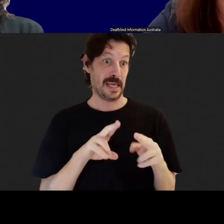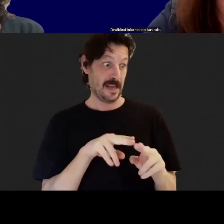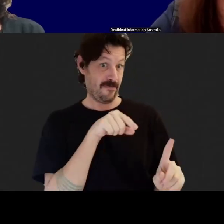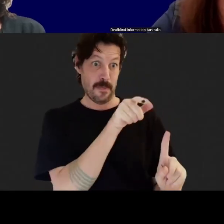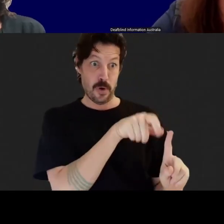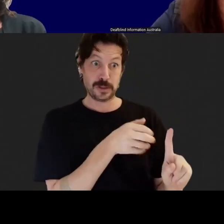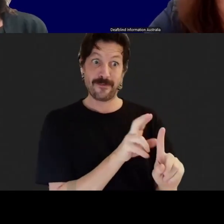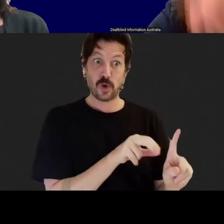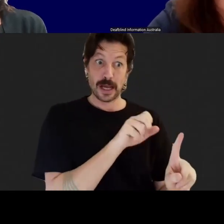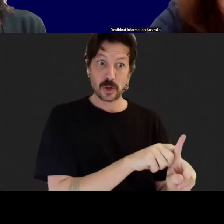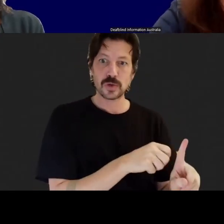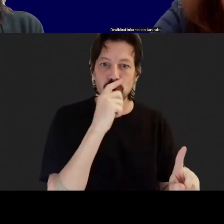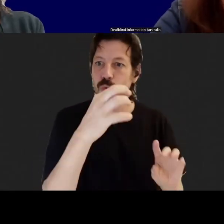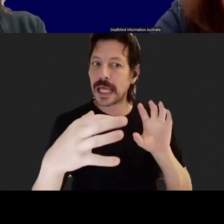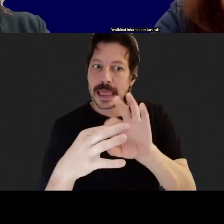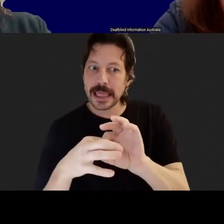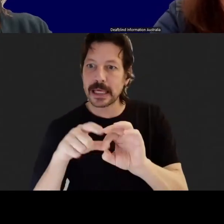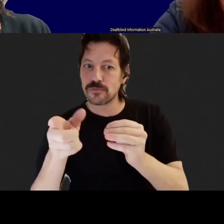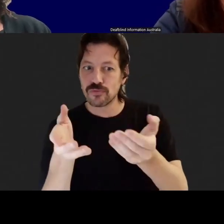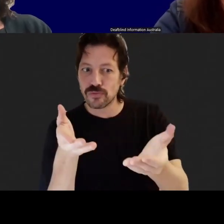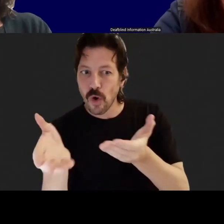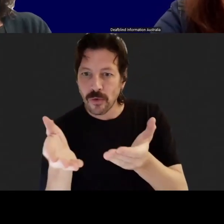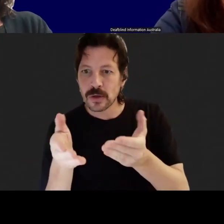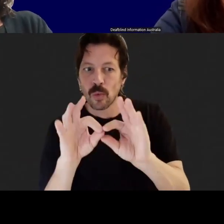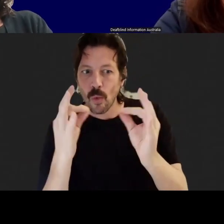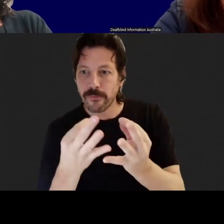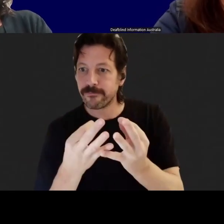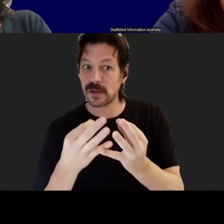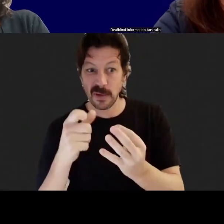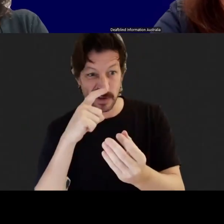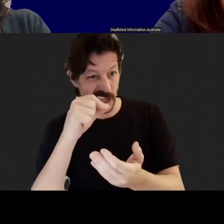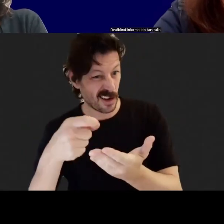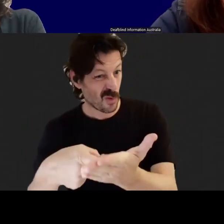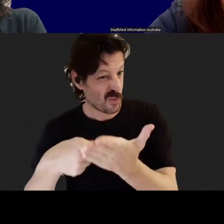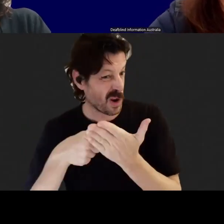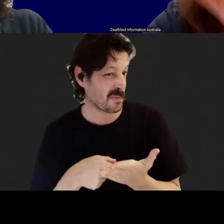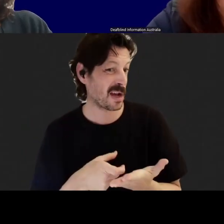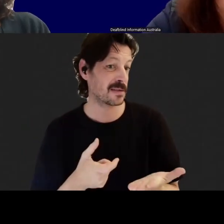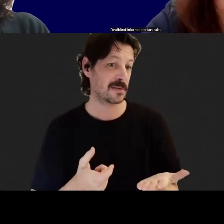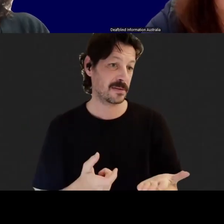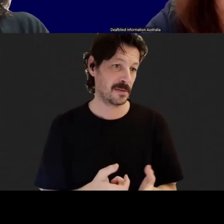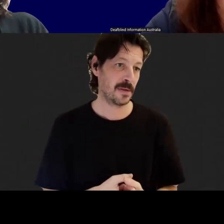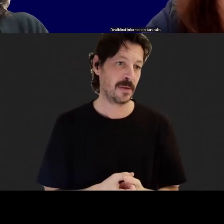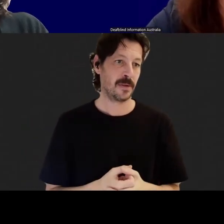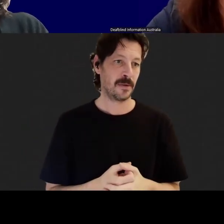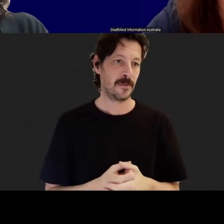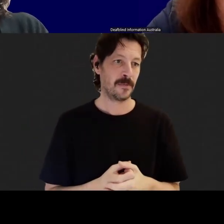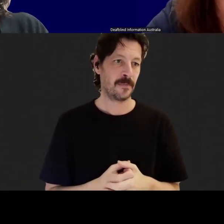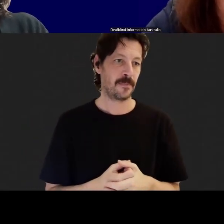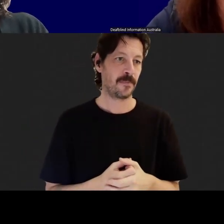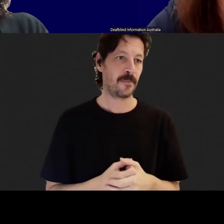they might be able to make recommendations. I think it's always very helpful to you know share